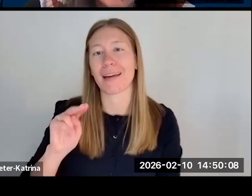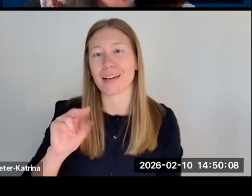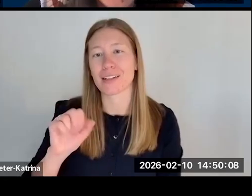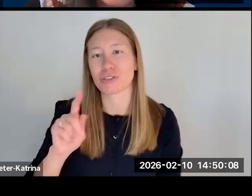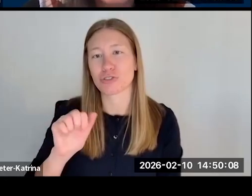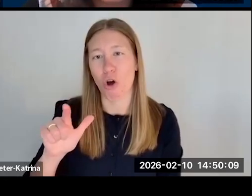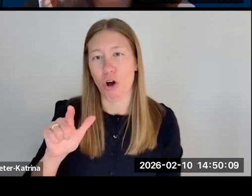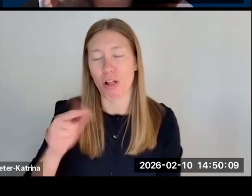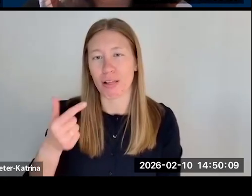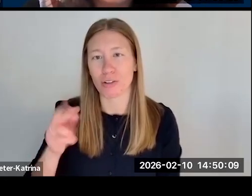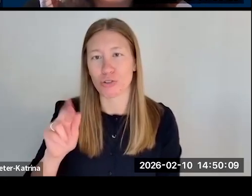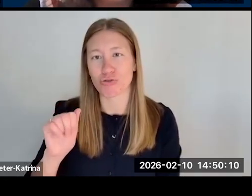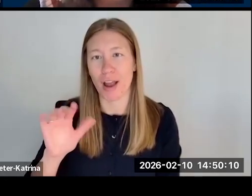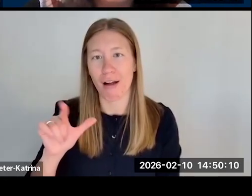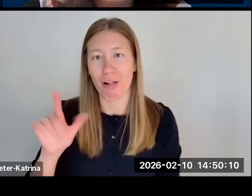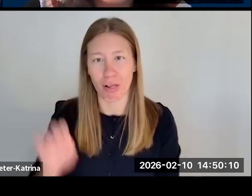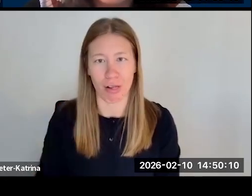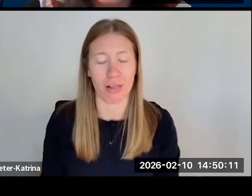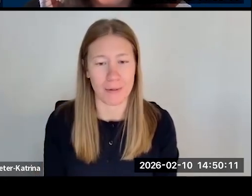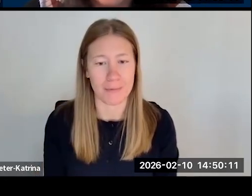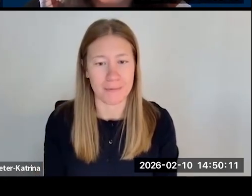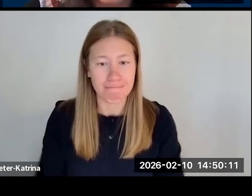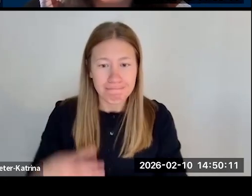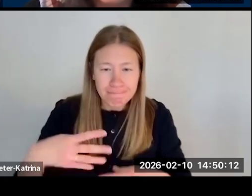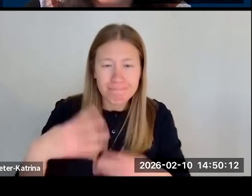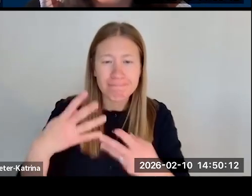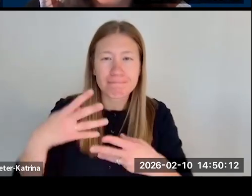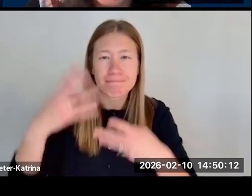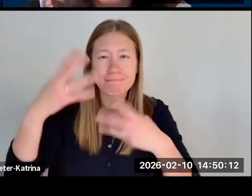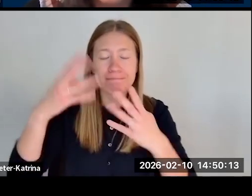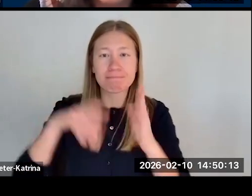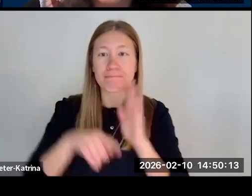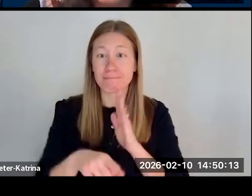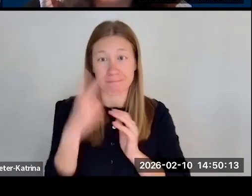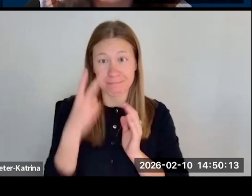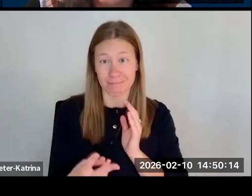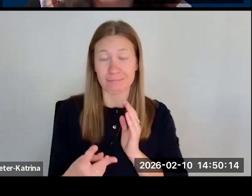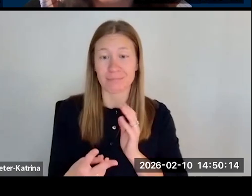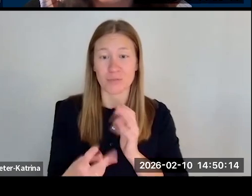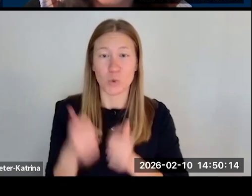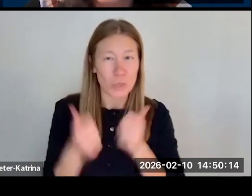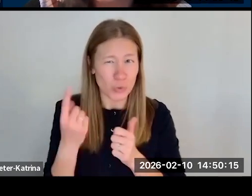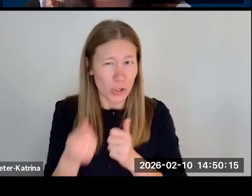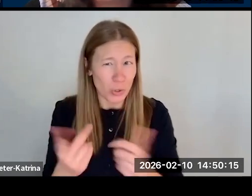and scroll down and pick which extension I want. So in this case I'm gonna choose install Grackle docs.